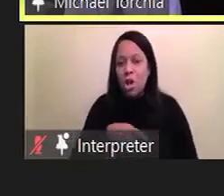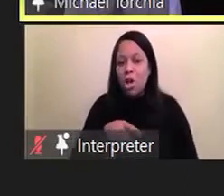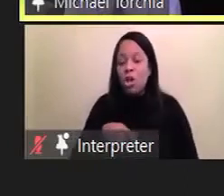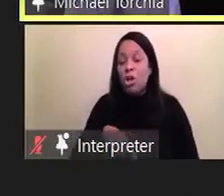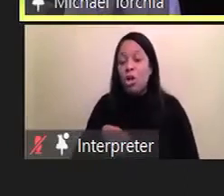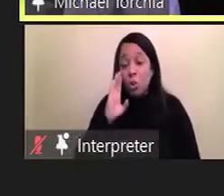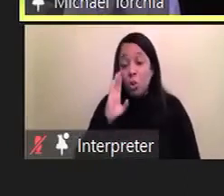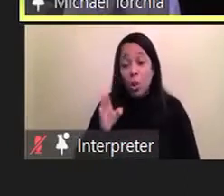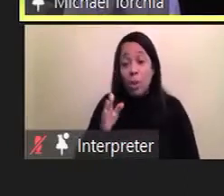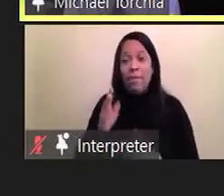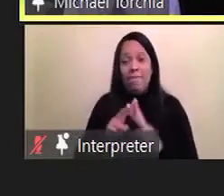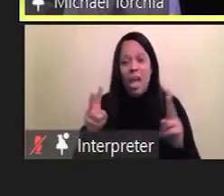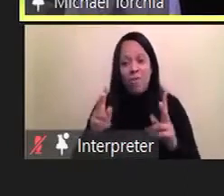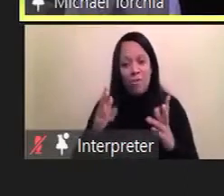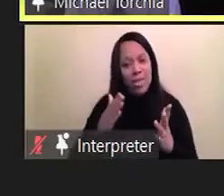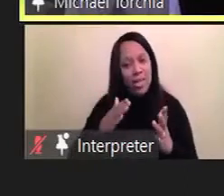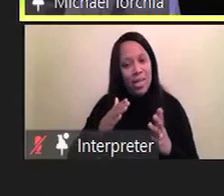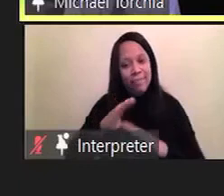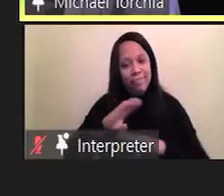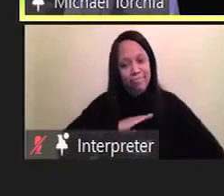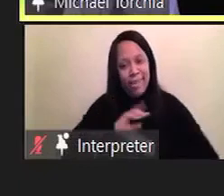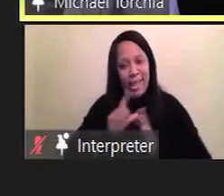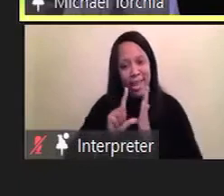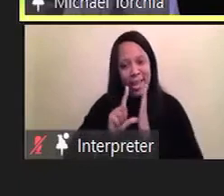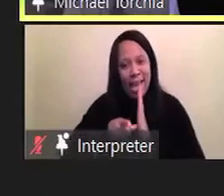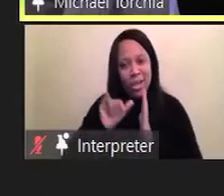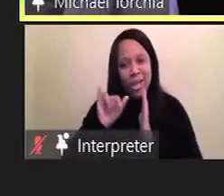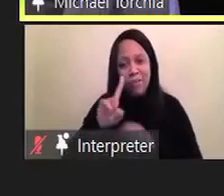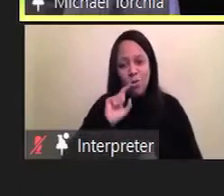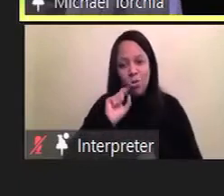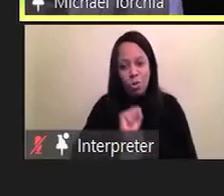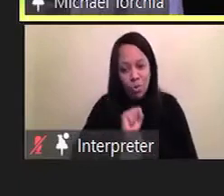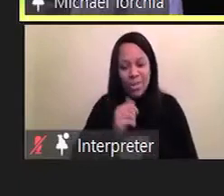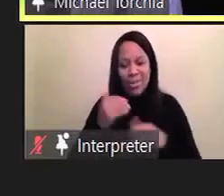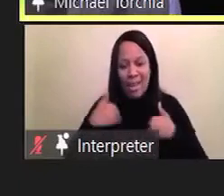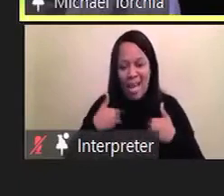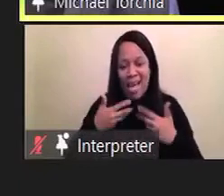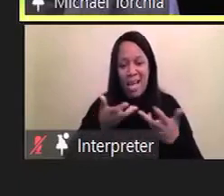had that interactive chat with your employee